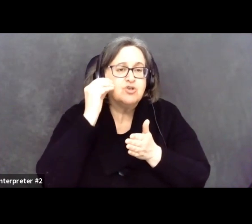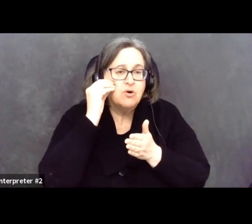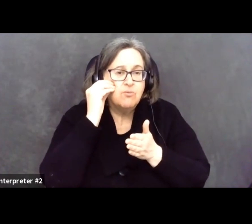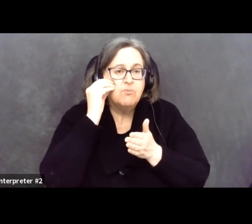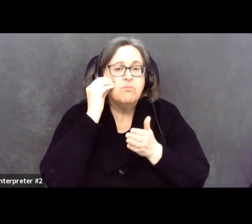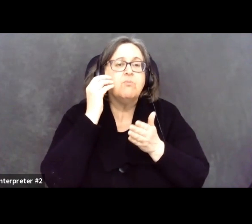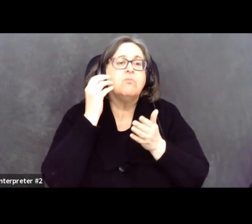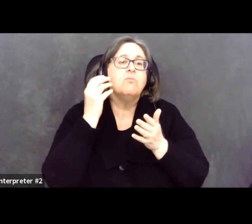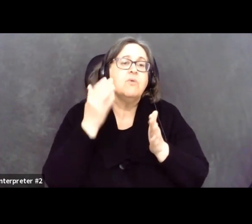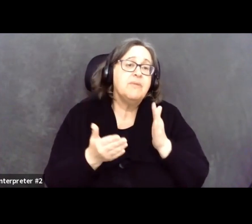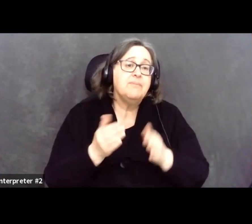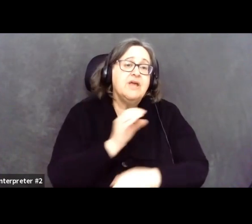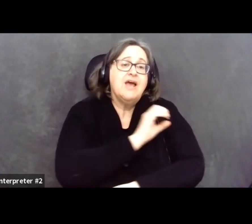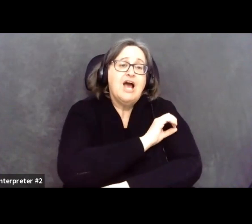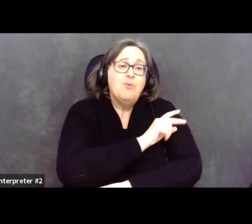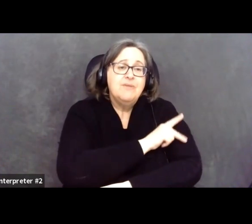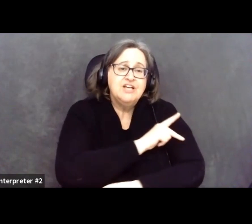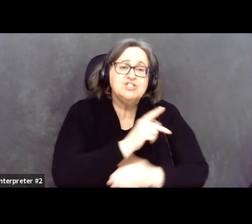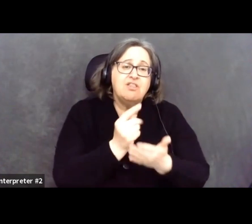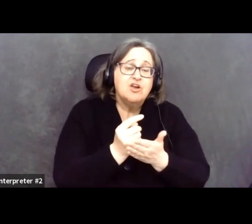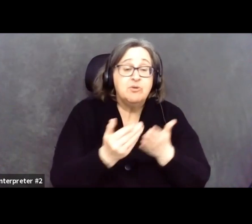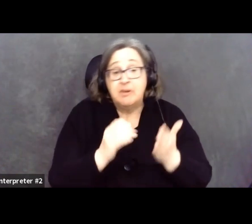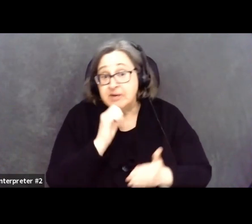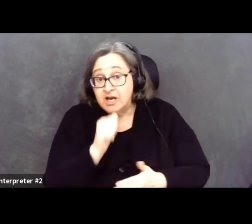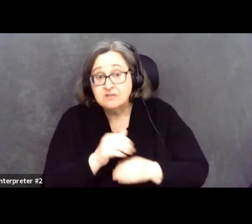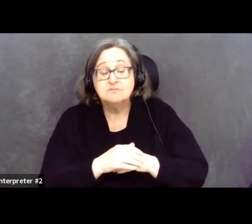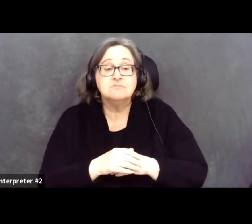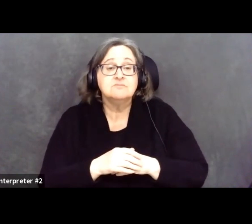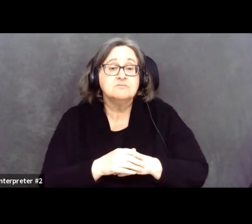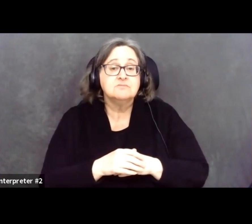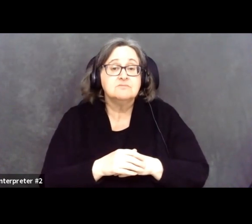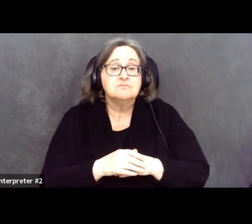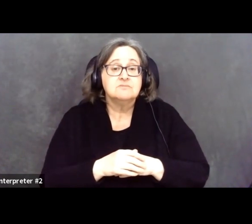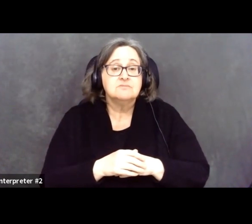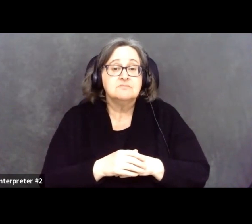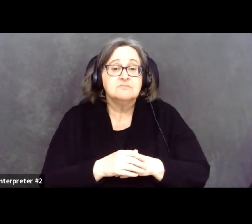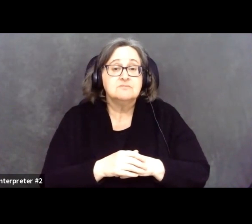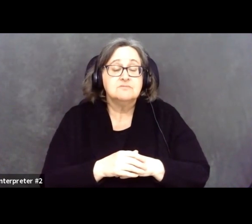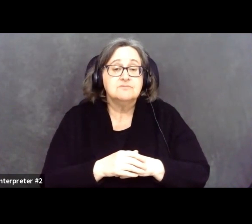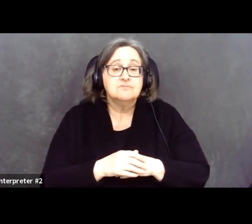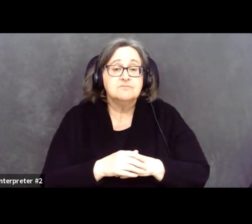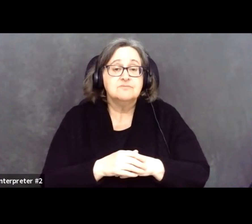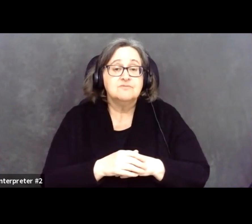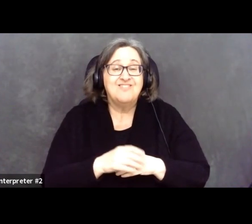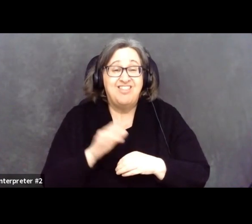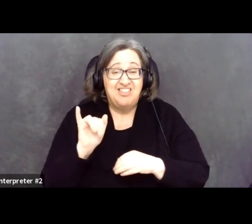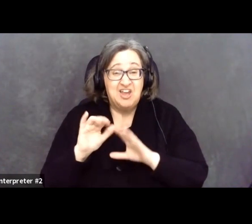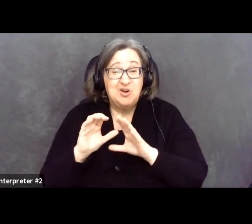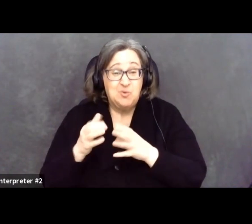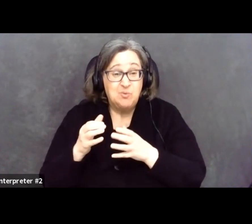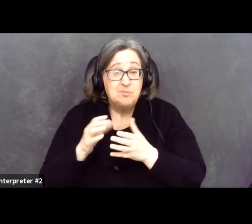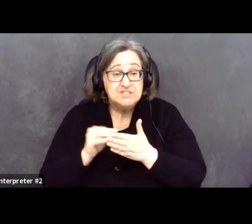maybe outpatient therapy, maybe not. It is those students that really go